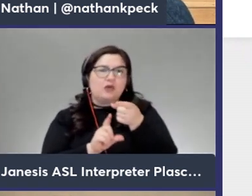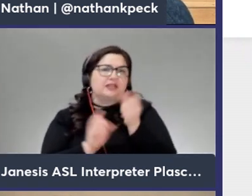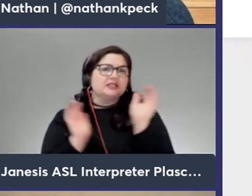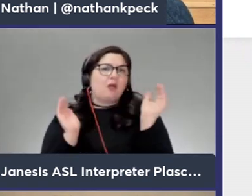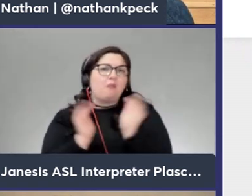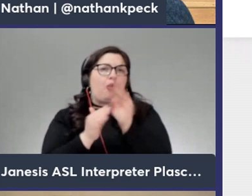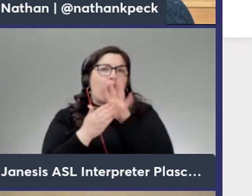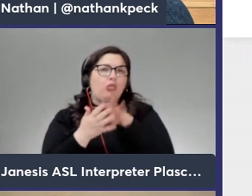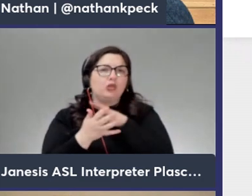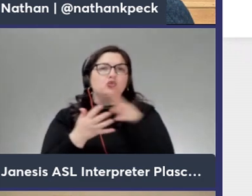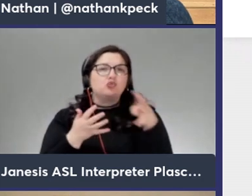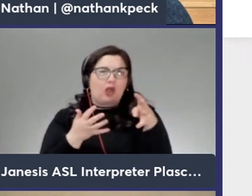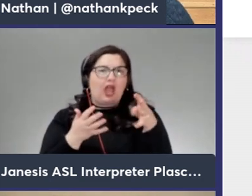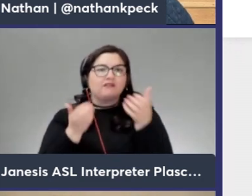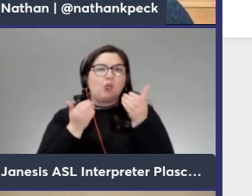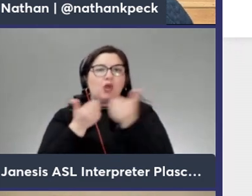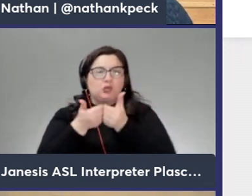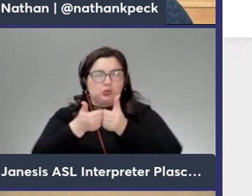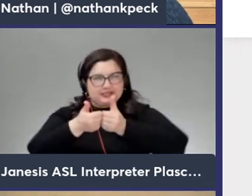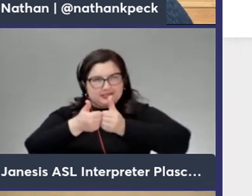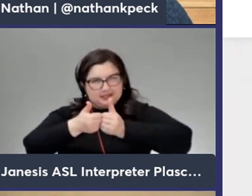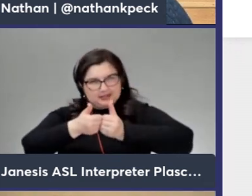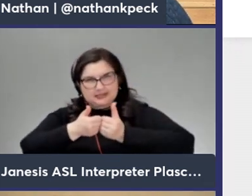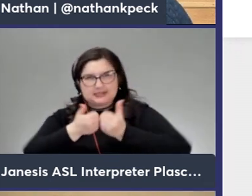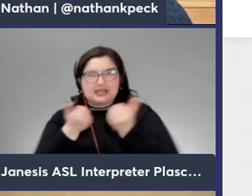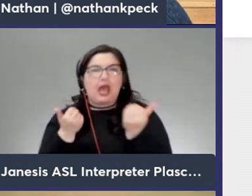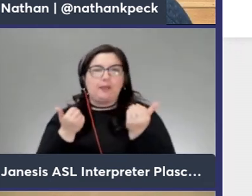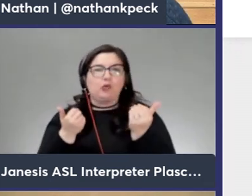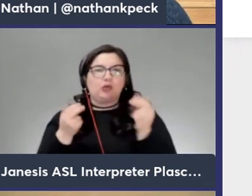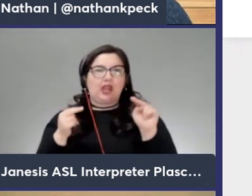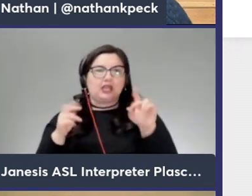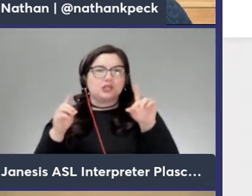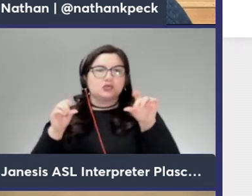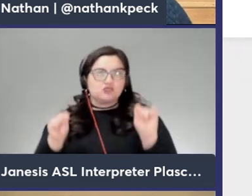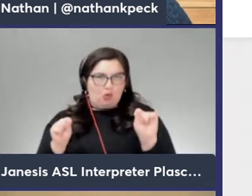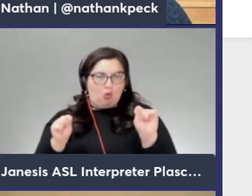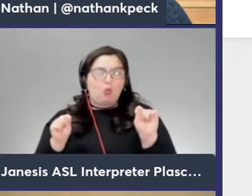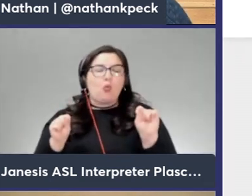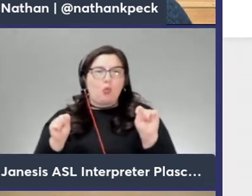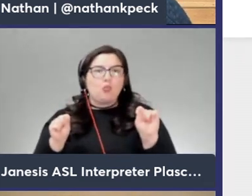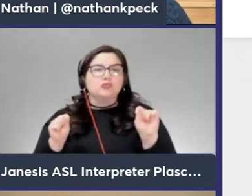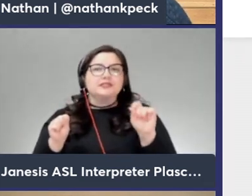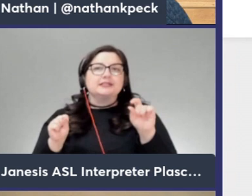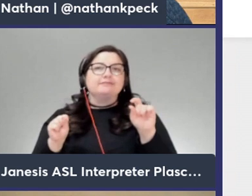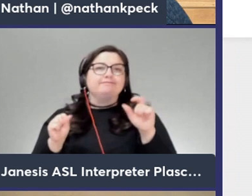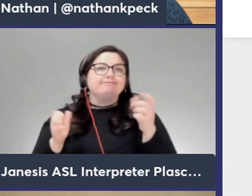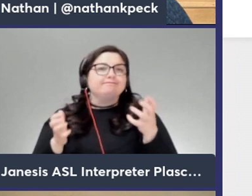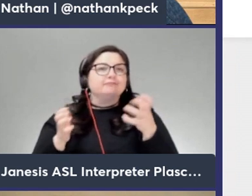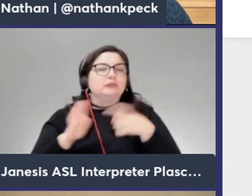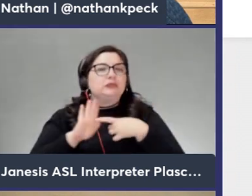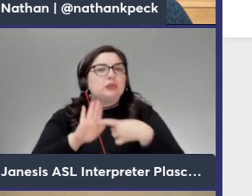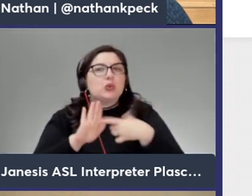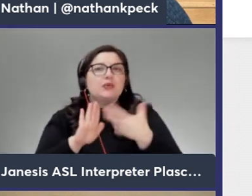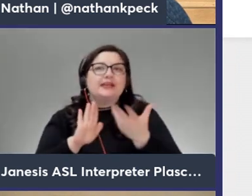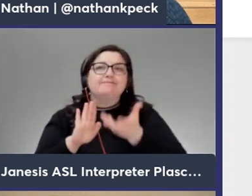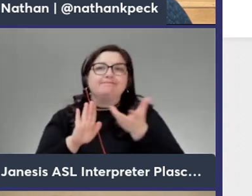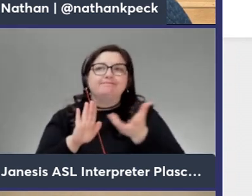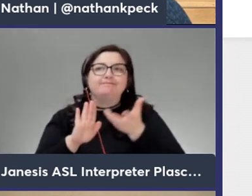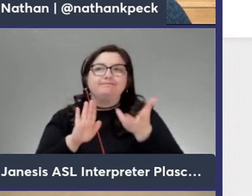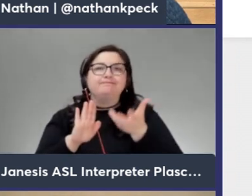we wanna separate all of the nodes of the graph, such that there's the maximum